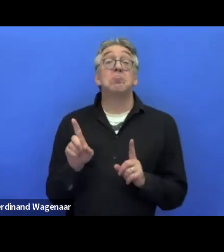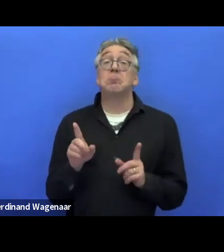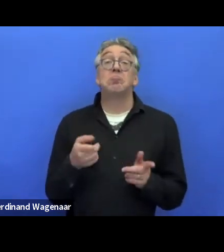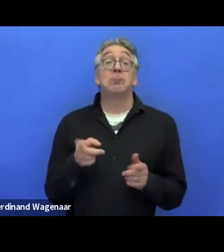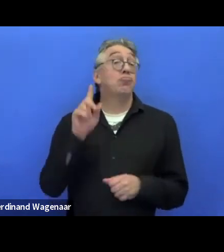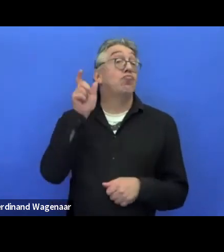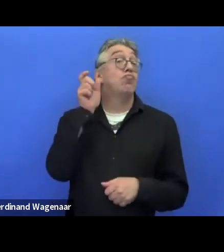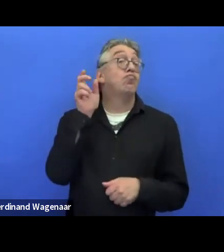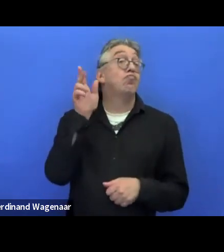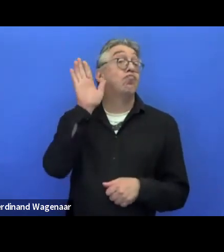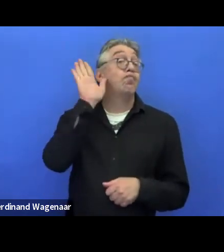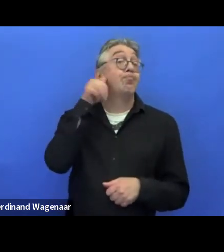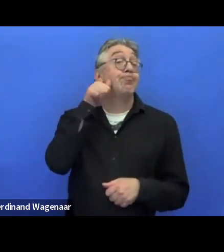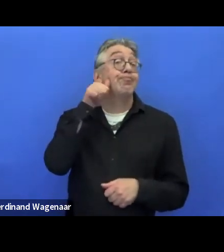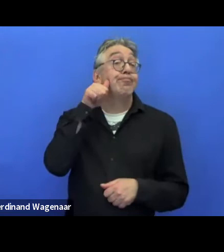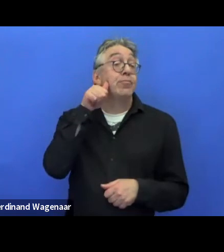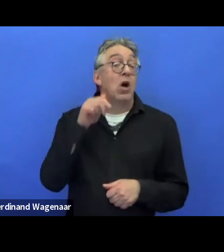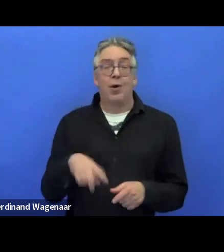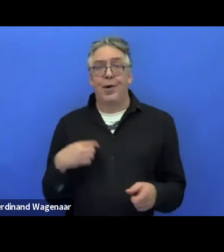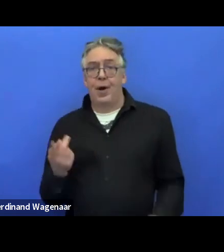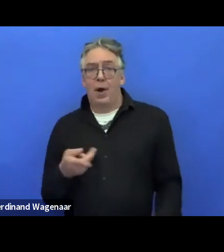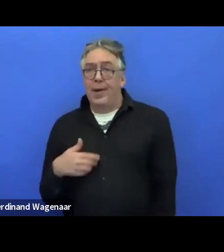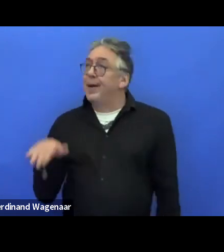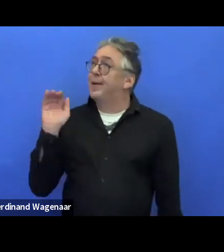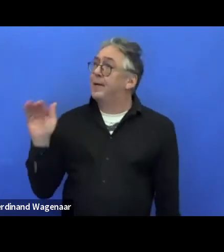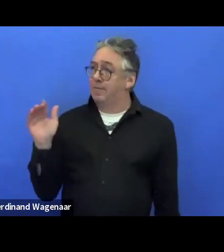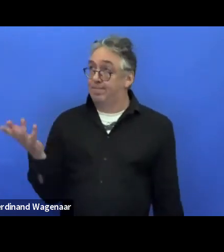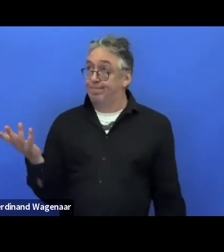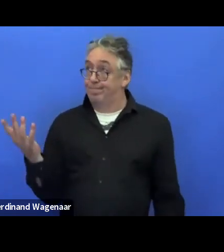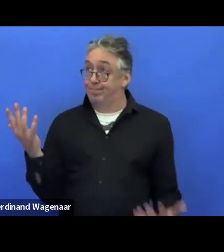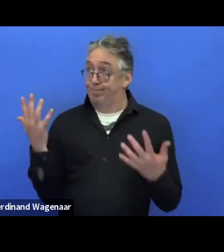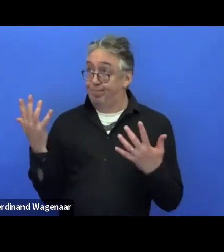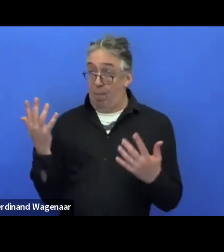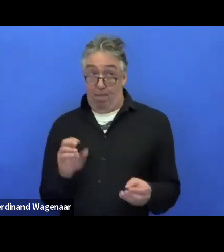So we expressed concerns about this. About the problems in Hungary and Portugal